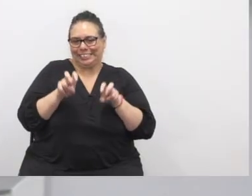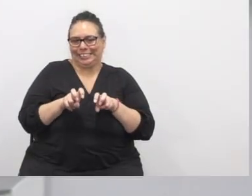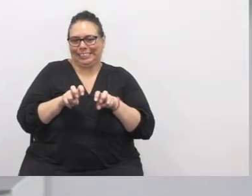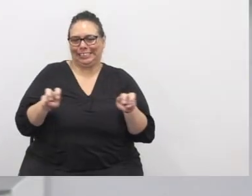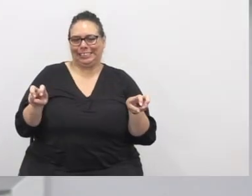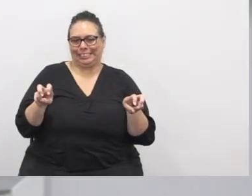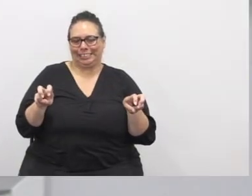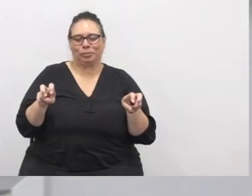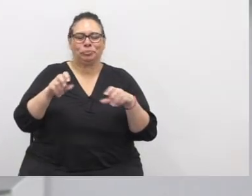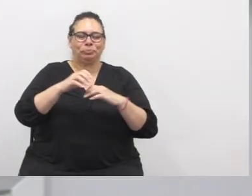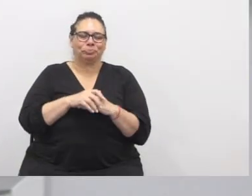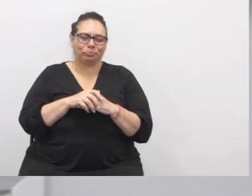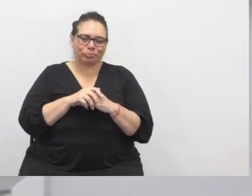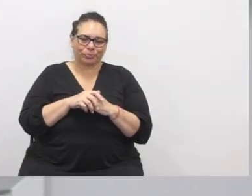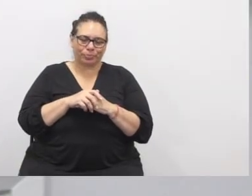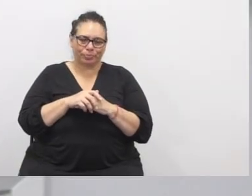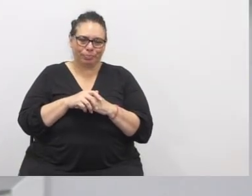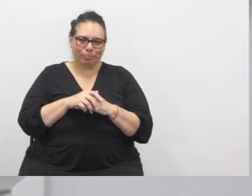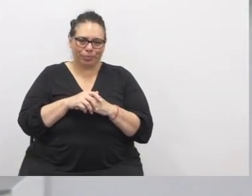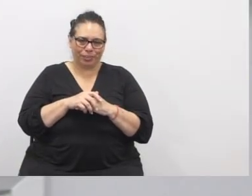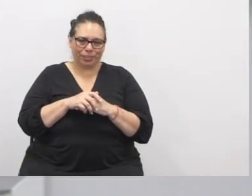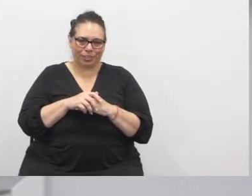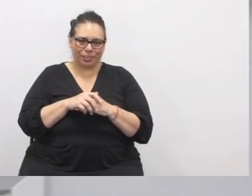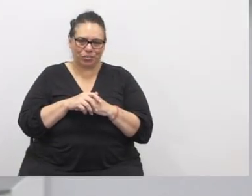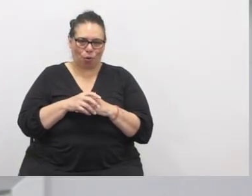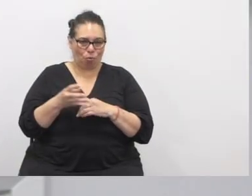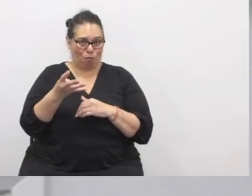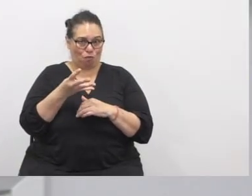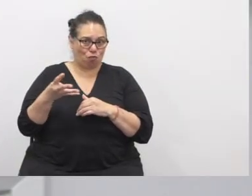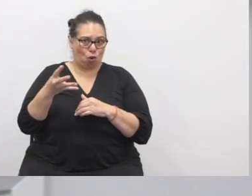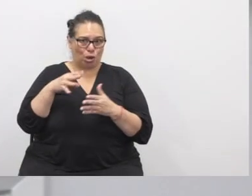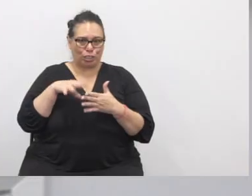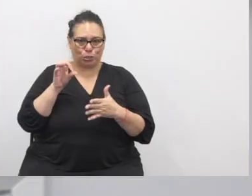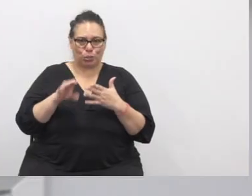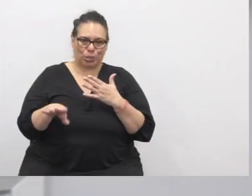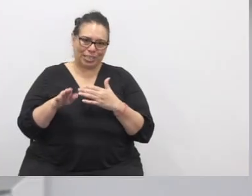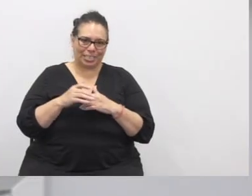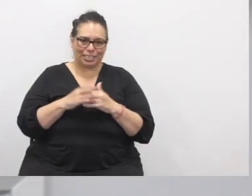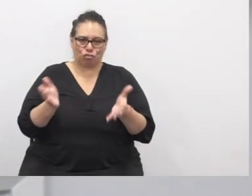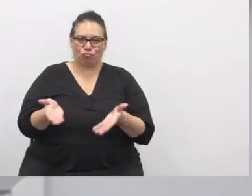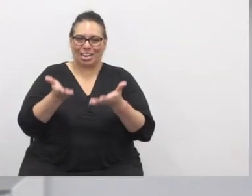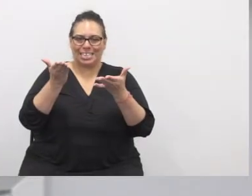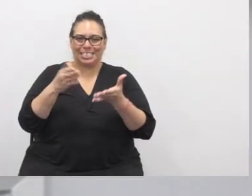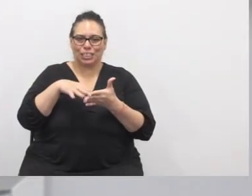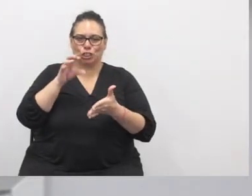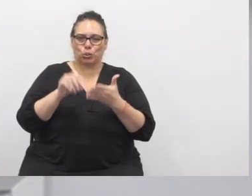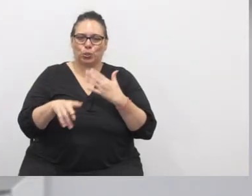So all four of these students are members of Raising Student Voices and Participation,